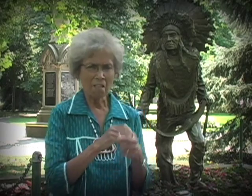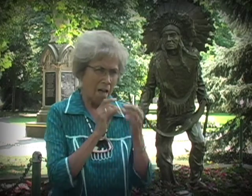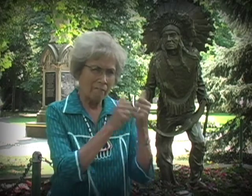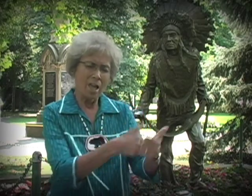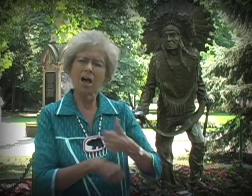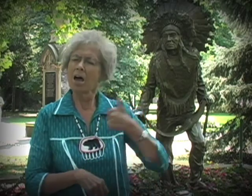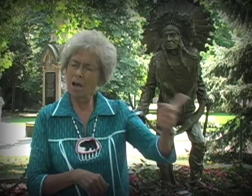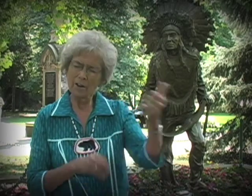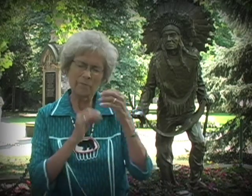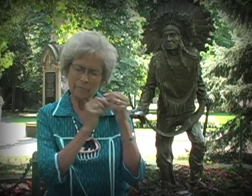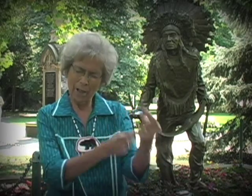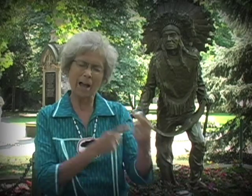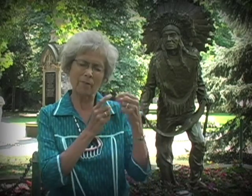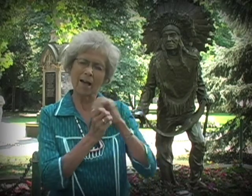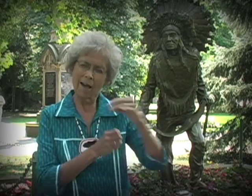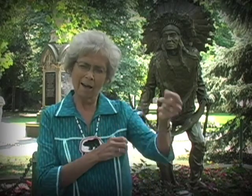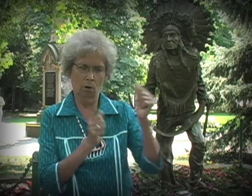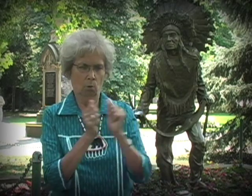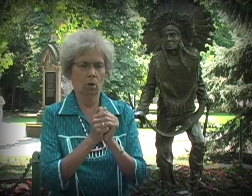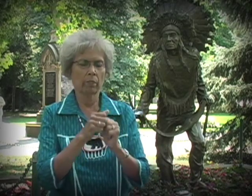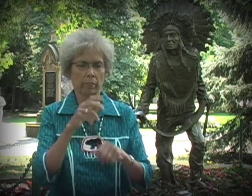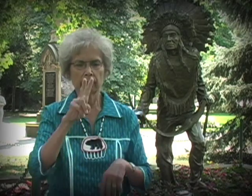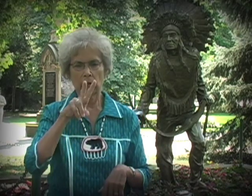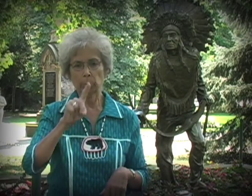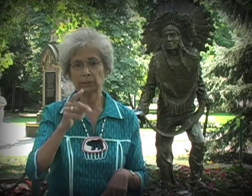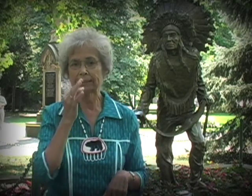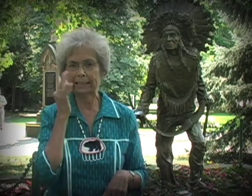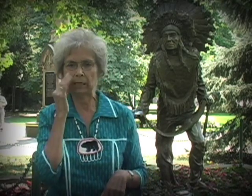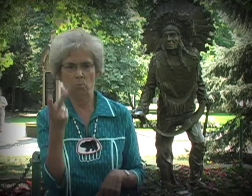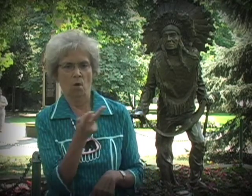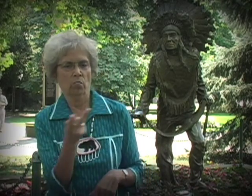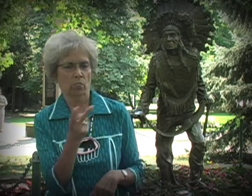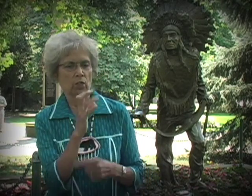He continue to commute to D.C. with two other Indians to fight for their rights.